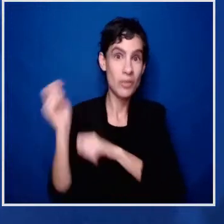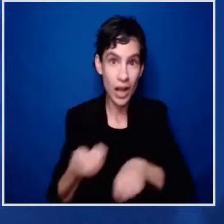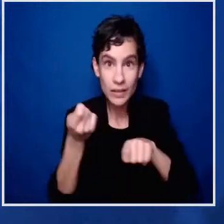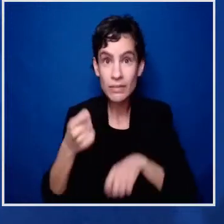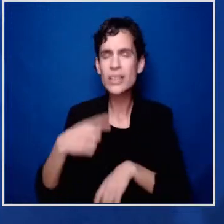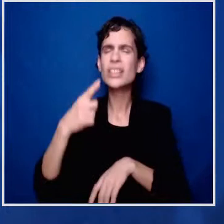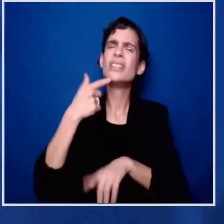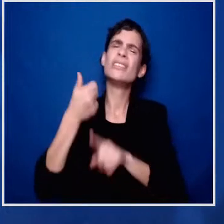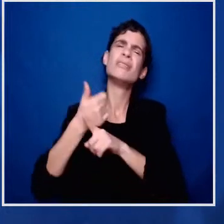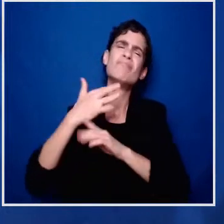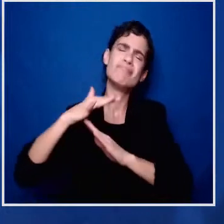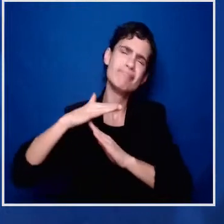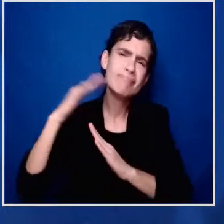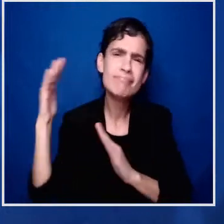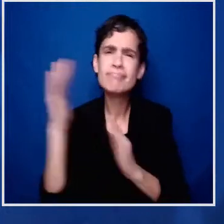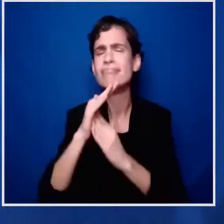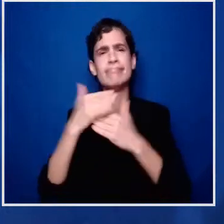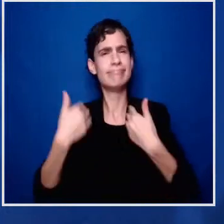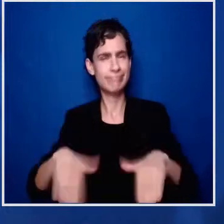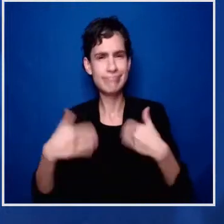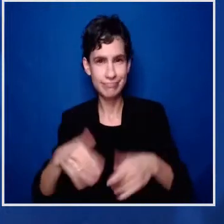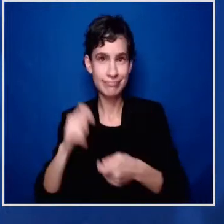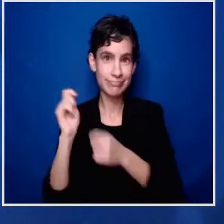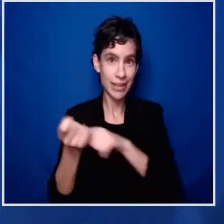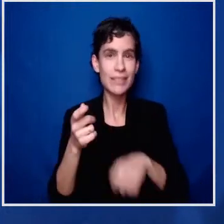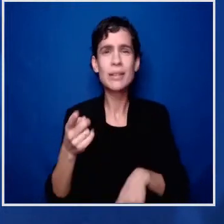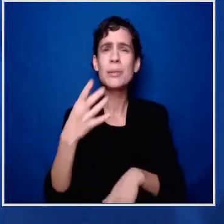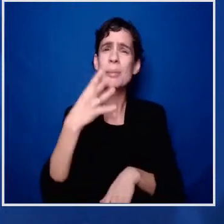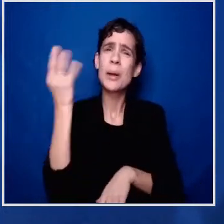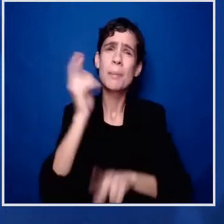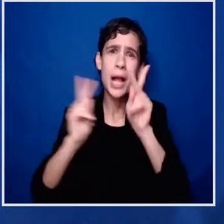MAGAZINE HAS NAMED THE BEST IN THE UNITED STATES. WE CURRENTLY ARE THE NUMBER SIX RANKED GOLF COURSE IN ARIZONA